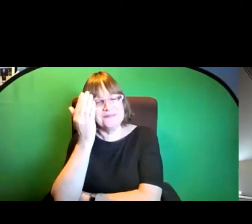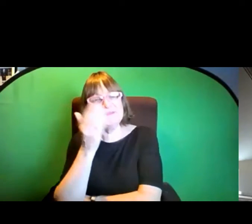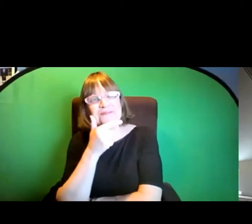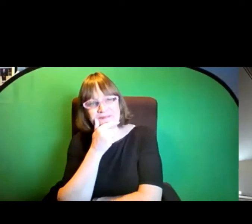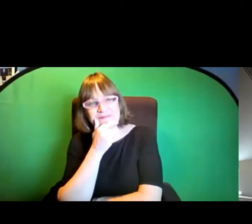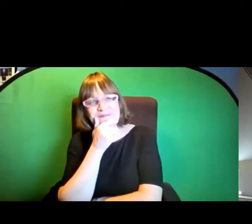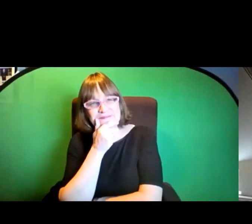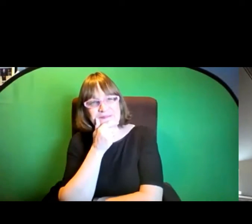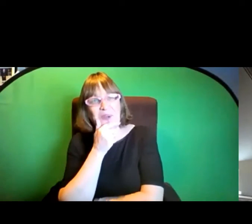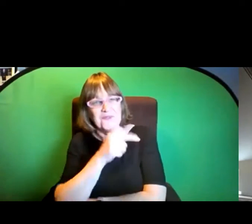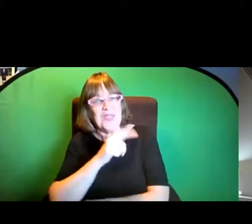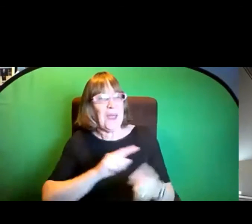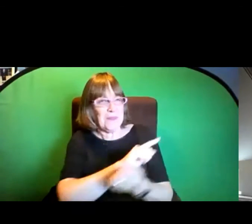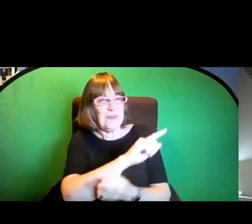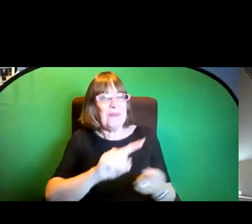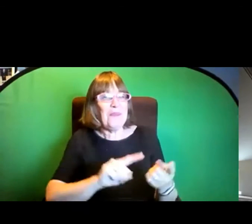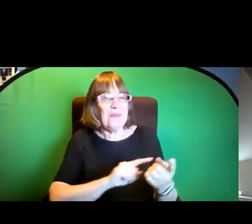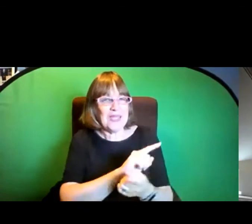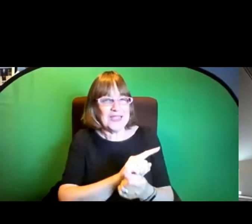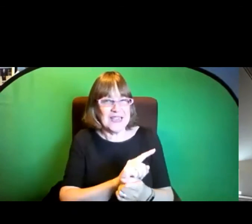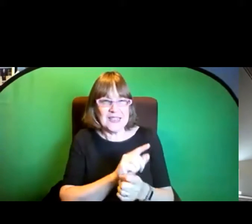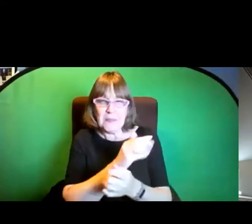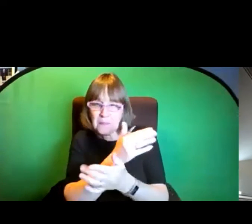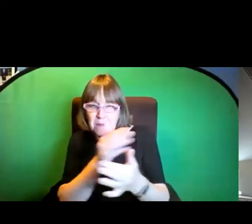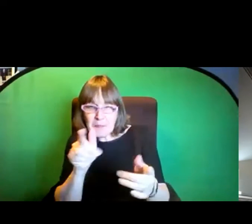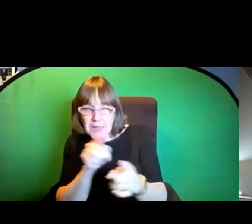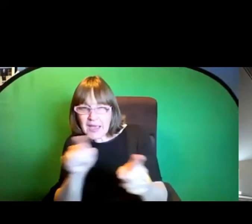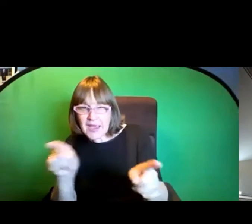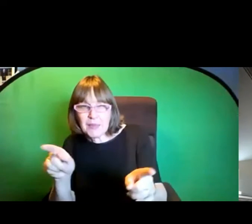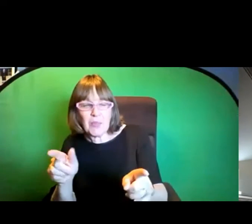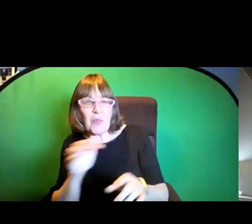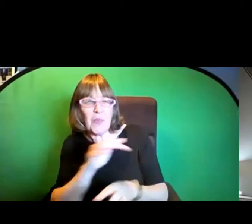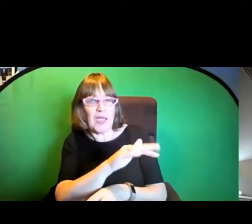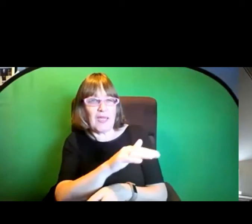meeting there weren't that many people in the room but we still managed to achieve the change.